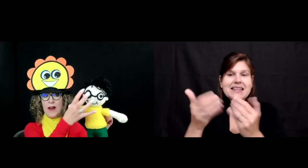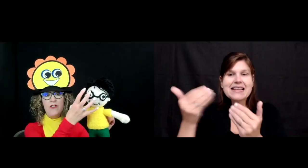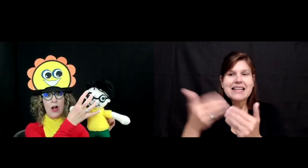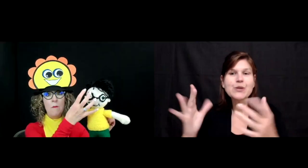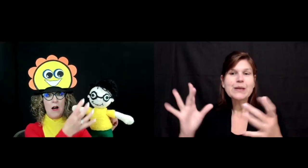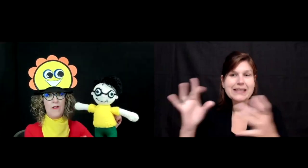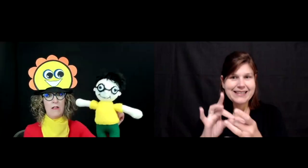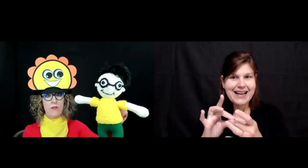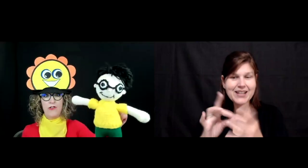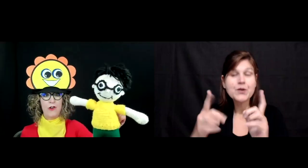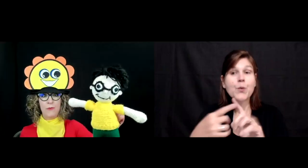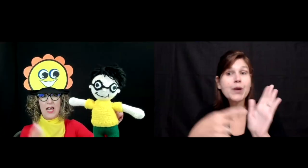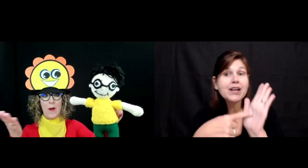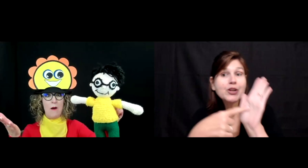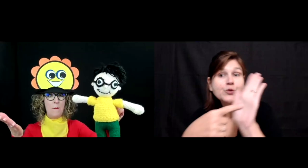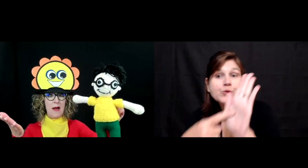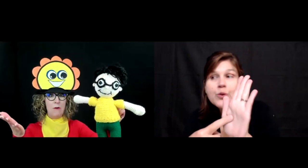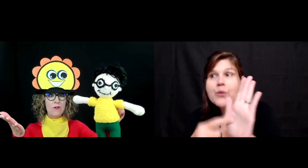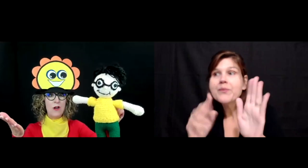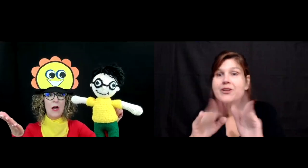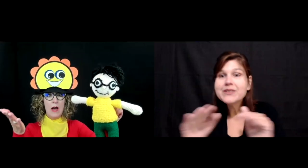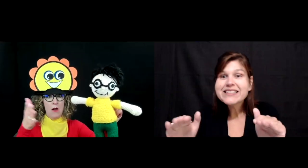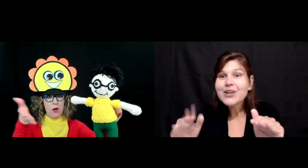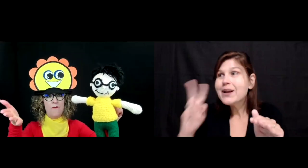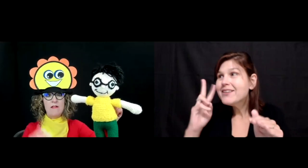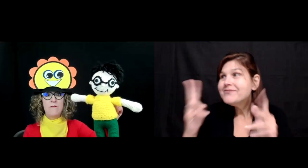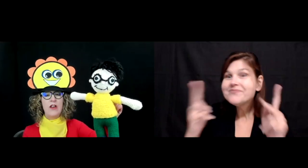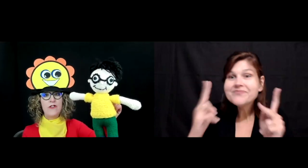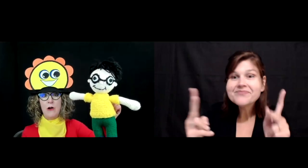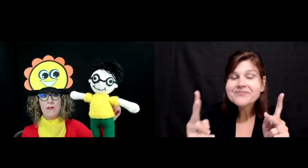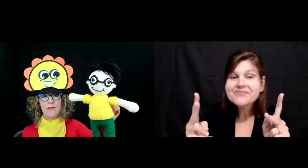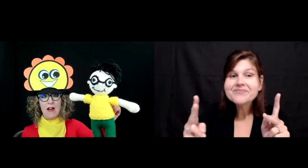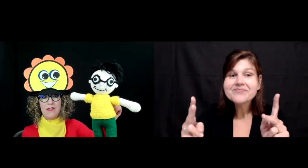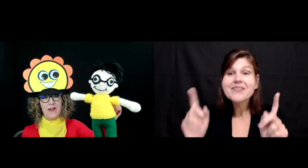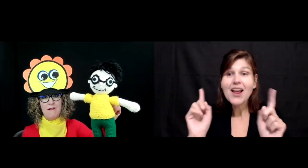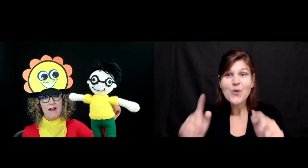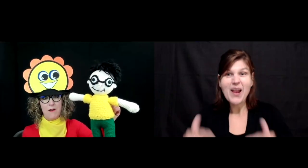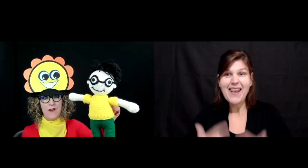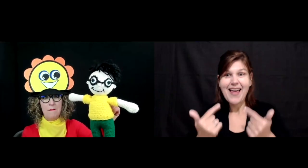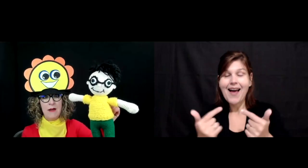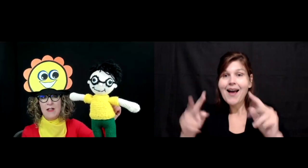When I show Marvin to the children, when I go out and about doing face-to-face shows, they can't take their eyes off him.